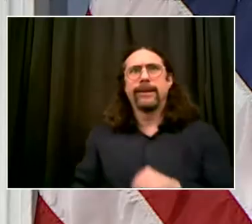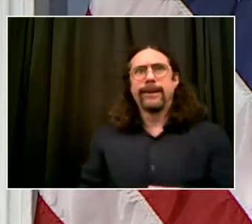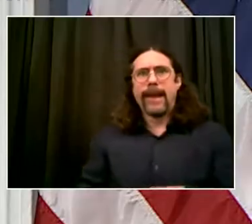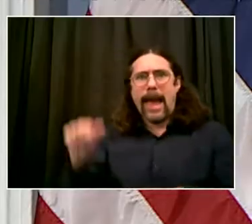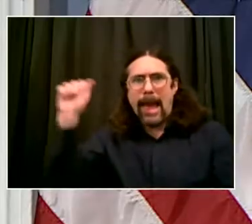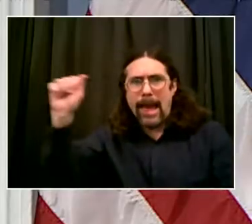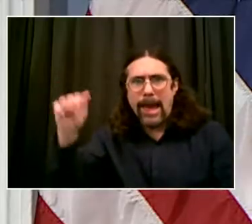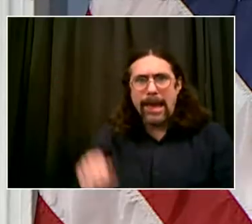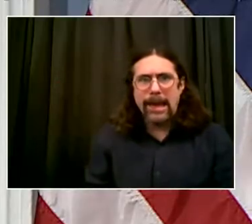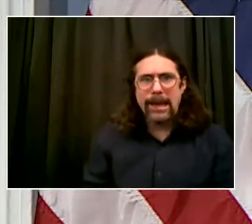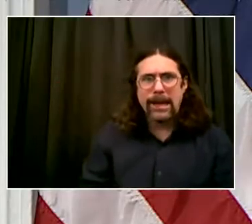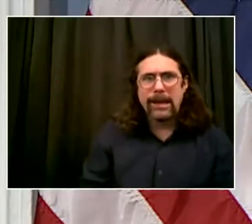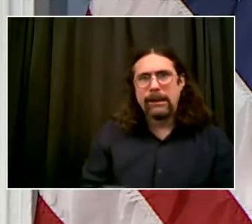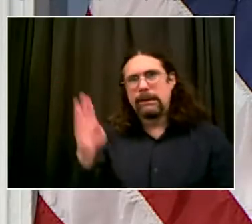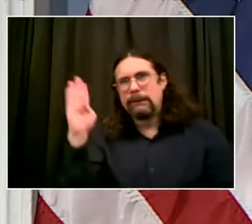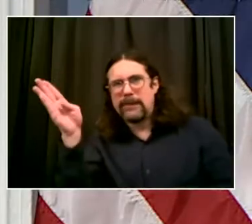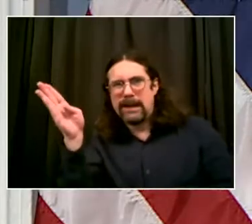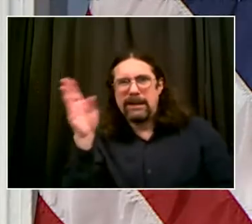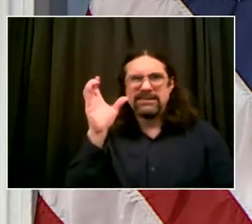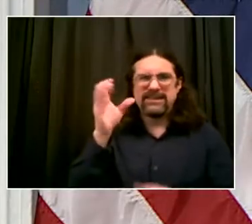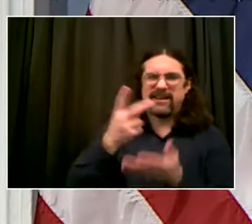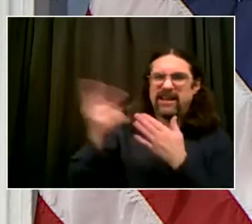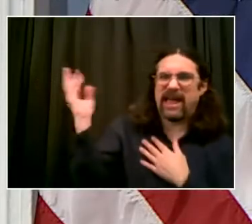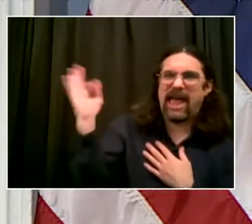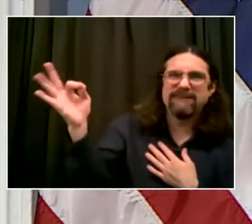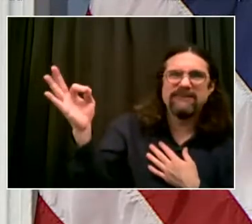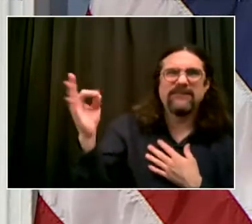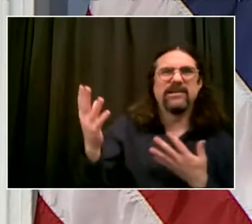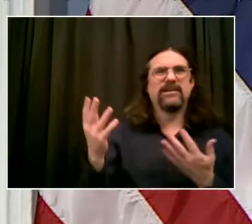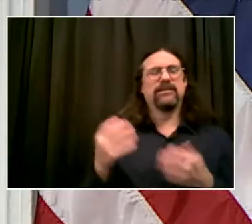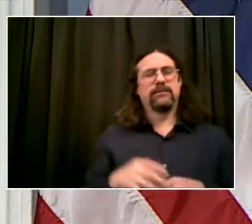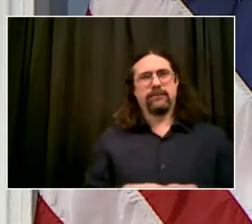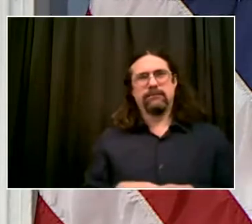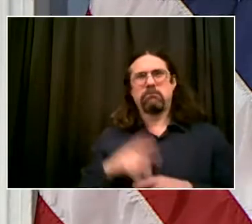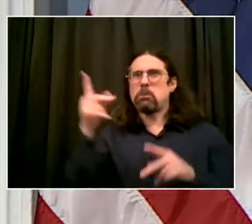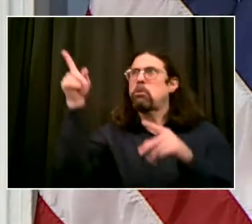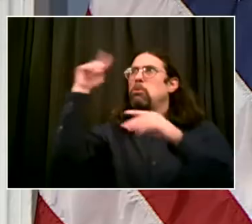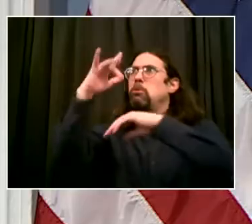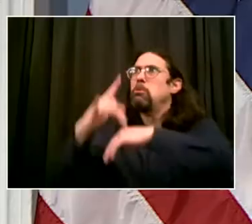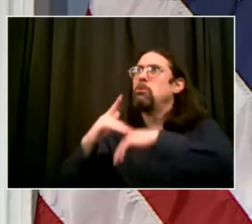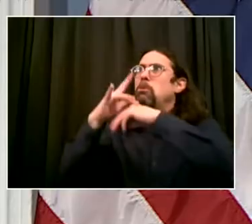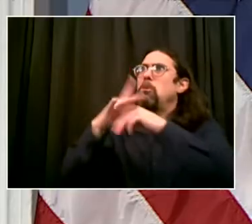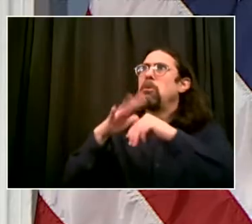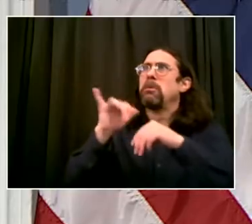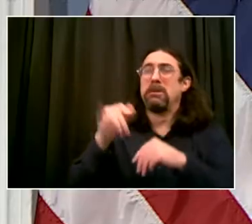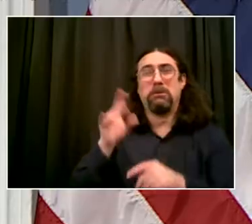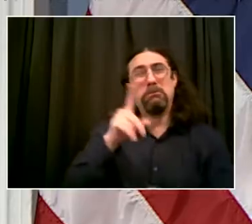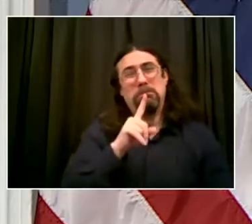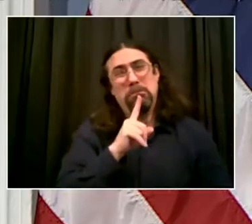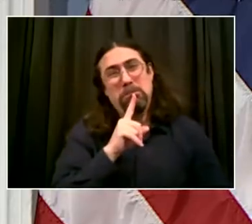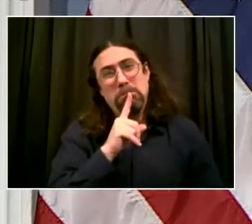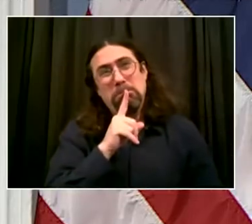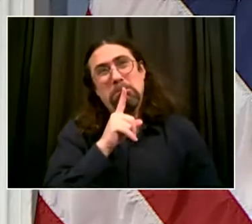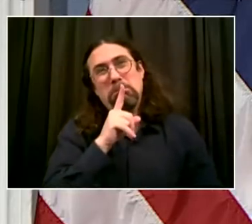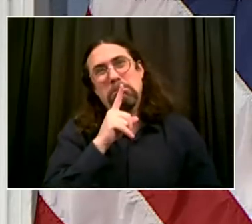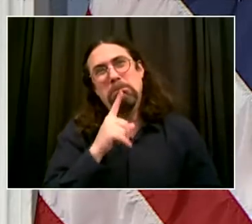ACADEMICALLY. BUT GRADES ARE IMPERFECT AND